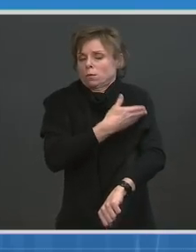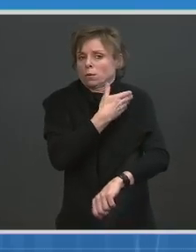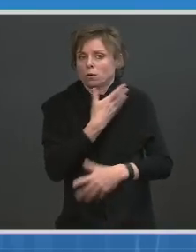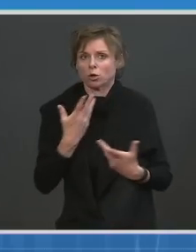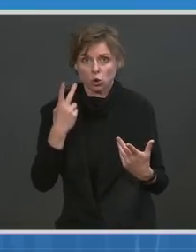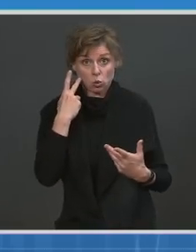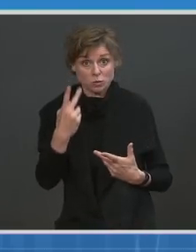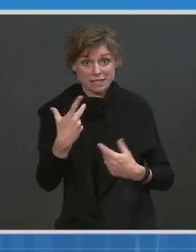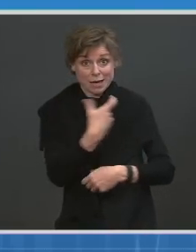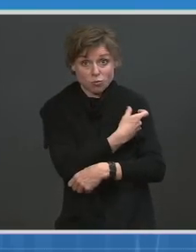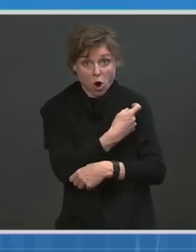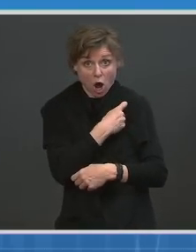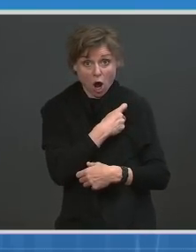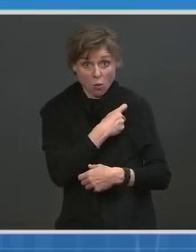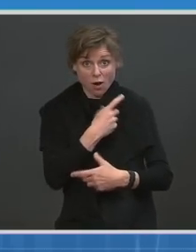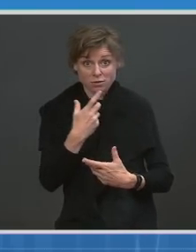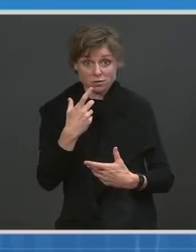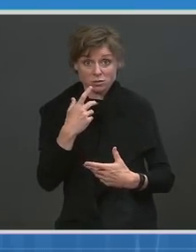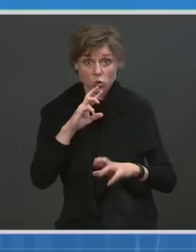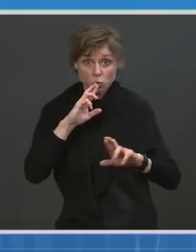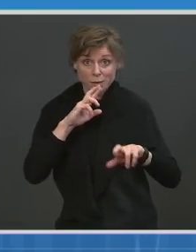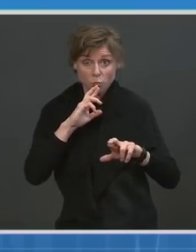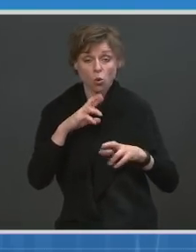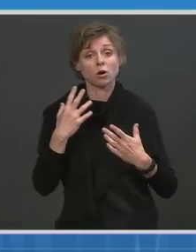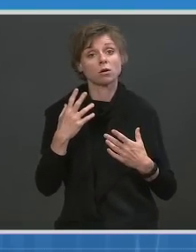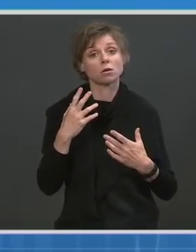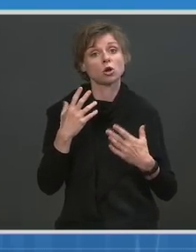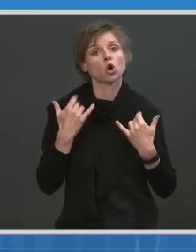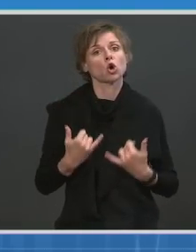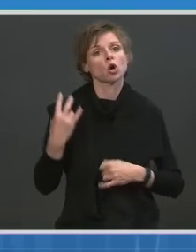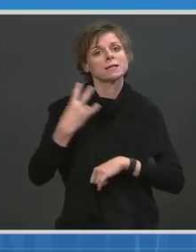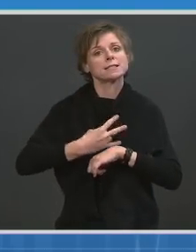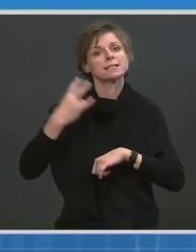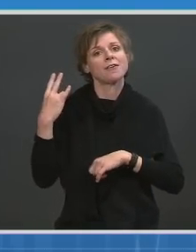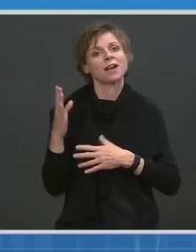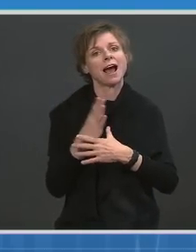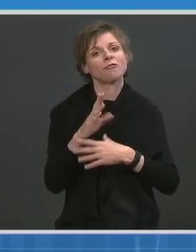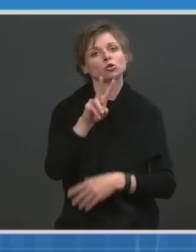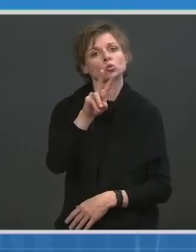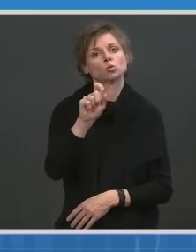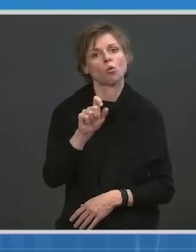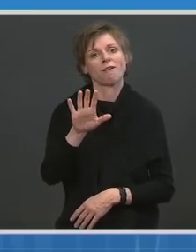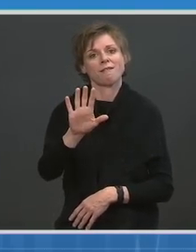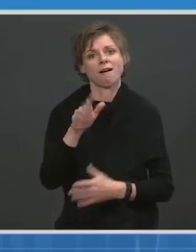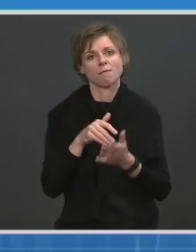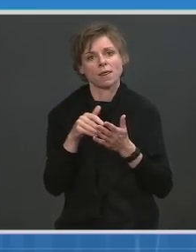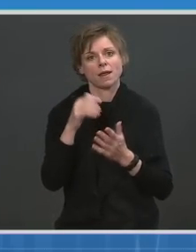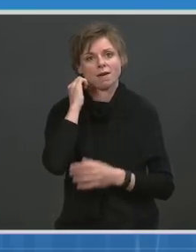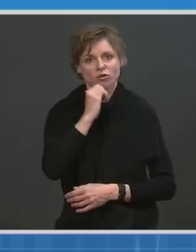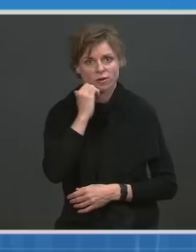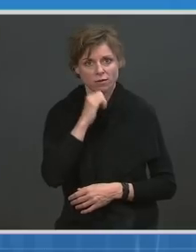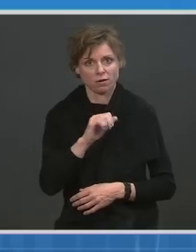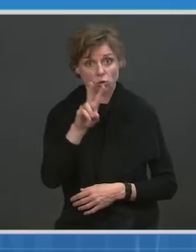the current seven-day average is 2.5 million shots per day -- 2.5 million shots per day.